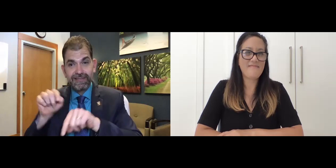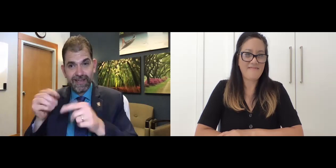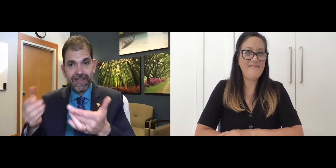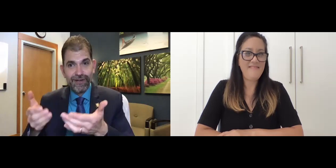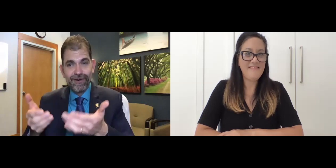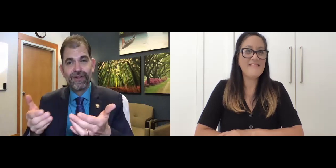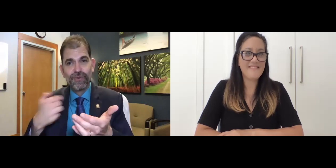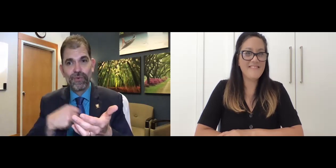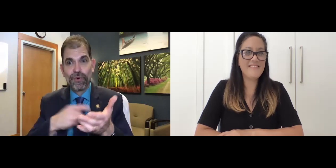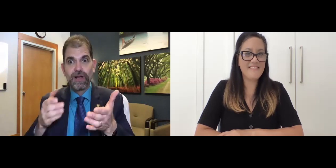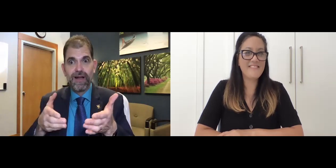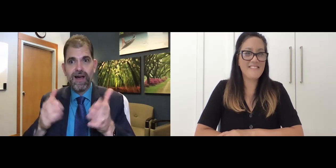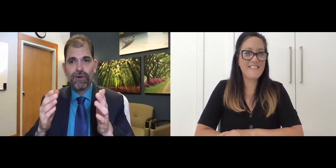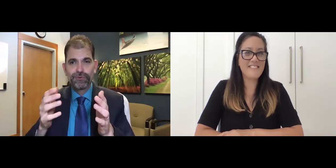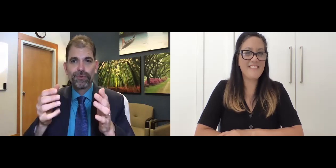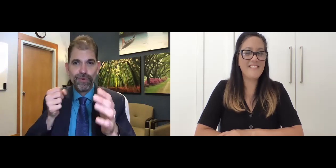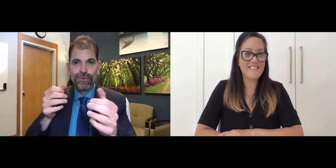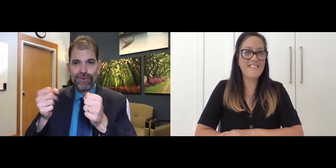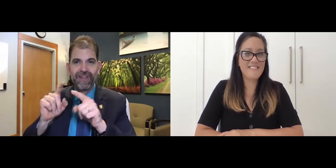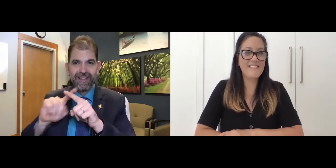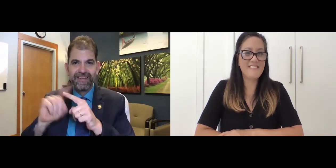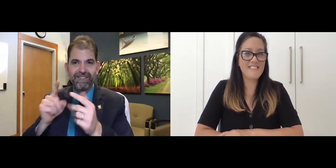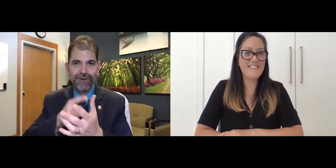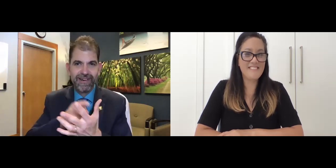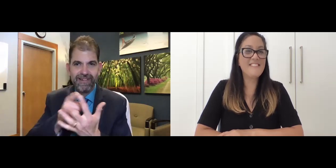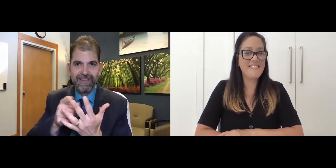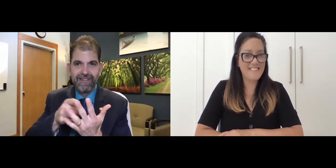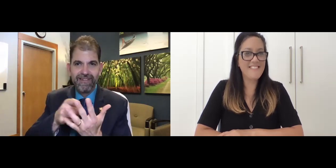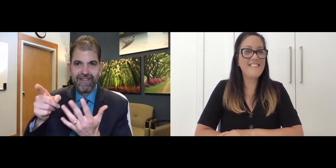So because we're a business we are allowed to